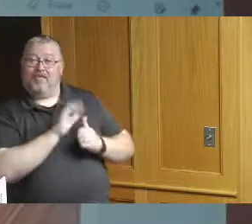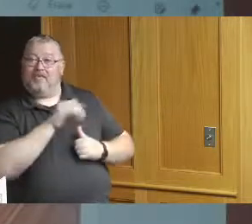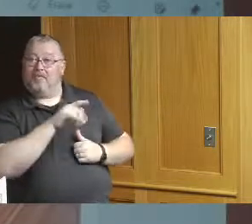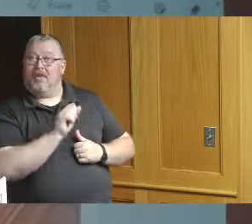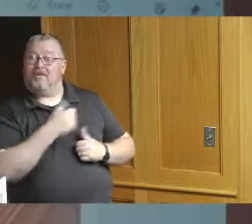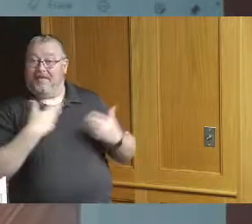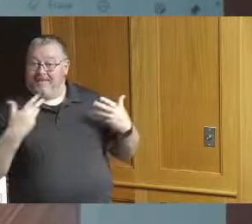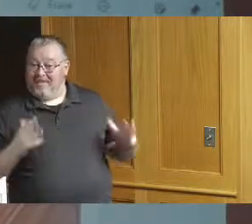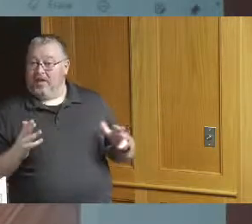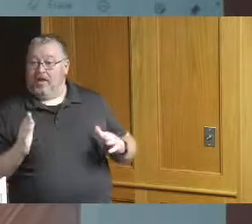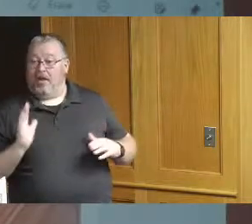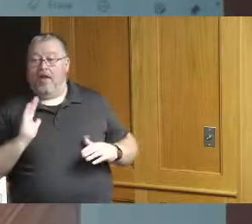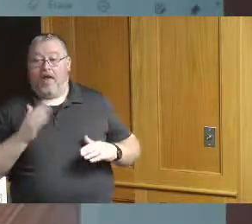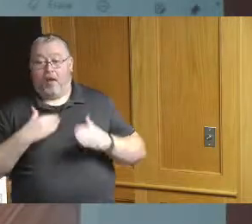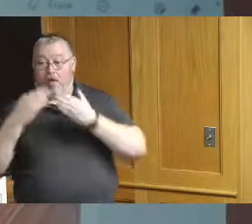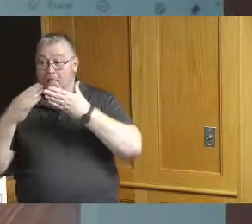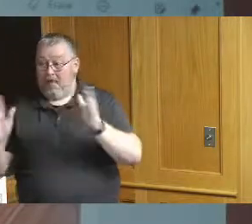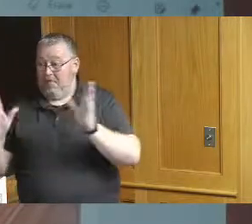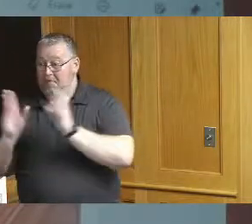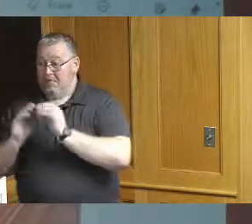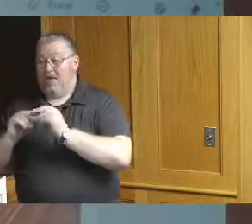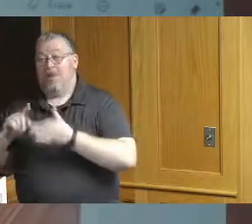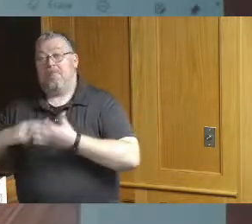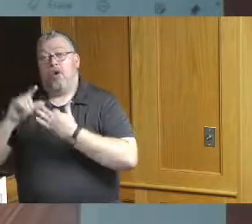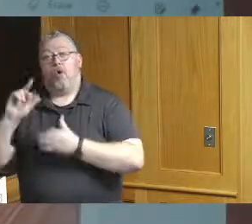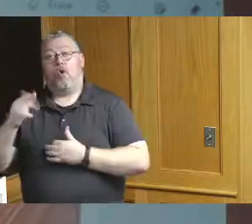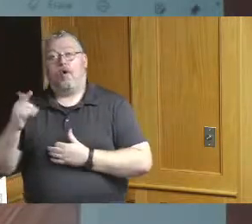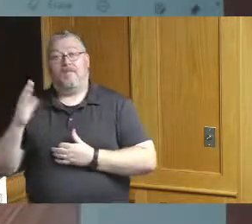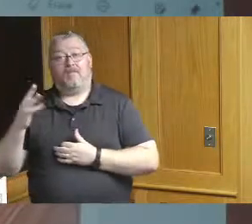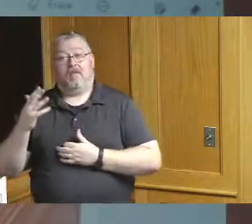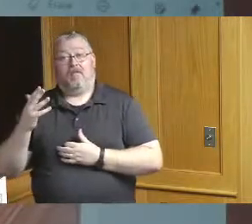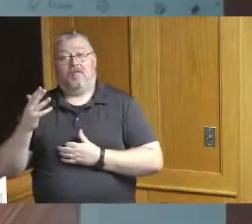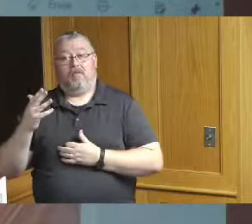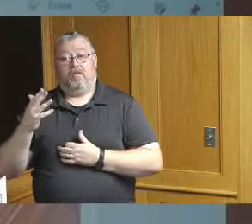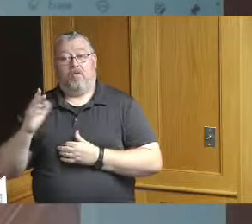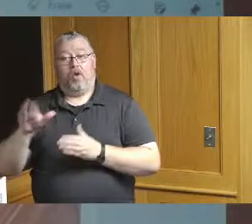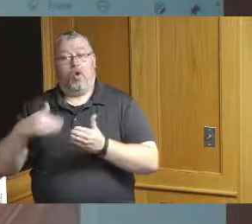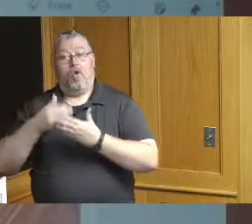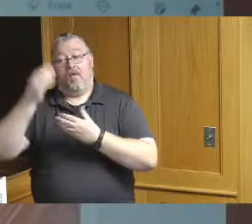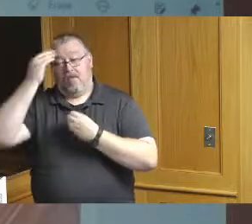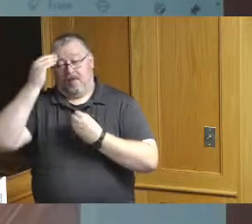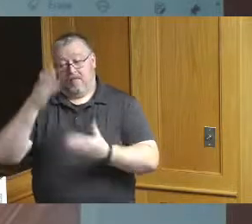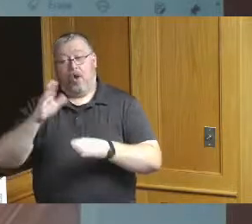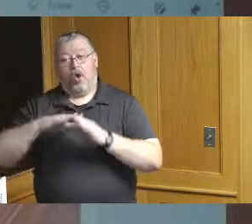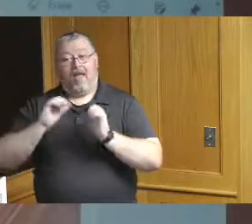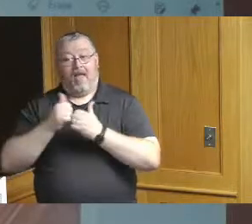we had our public meeting beginning August the 5th all of the information on how students get to